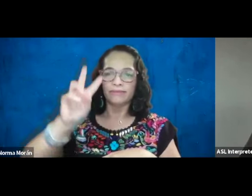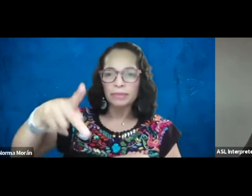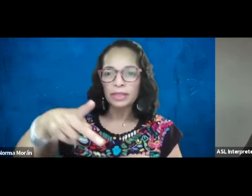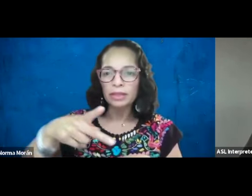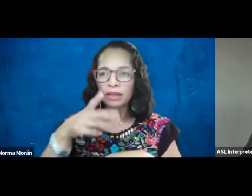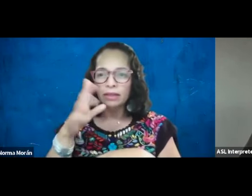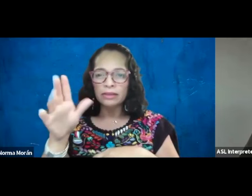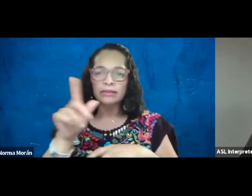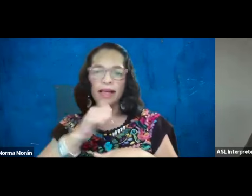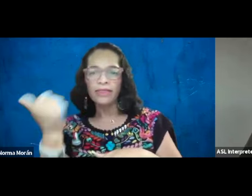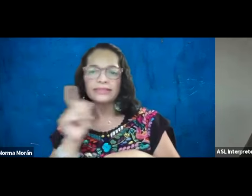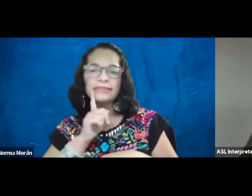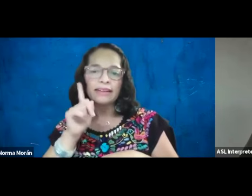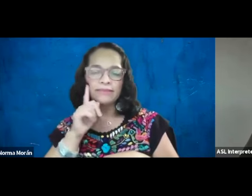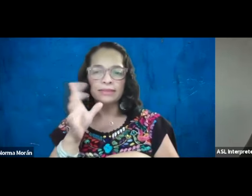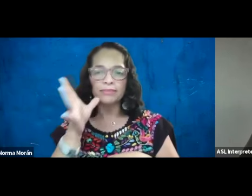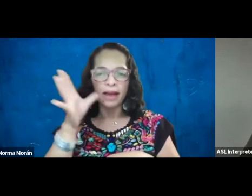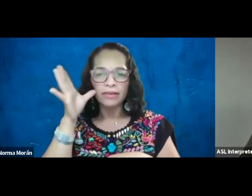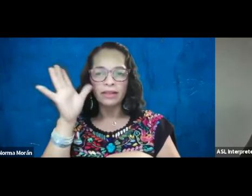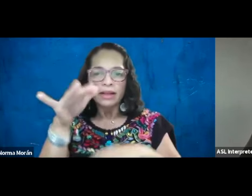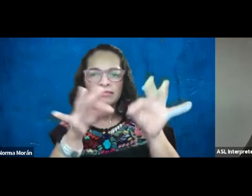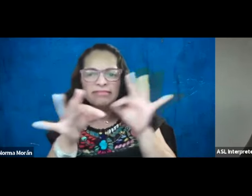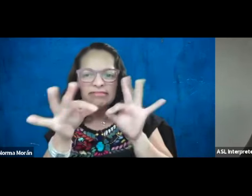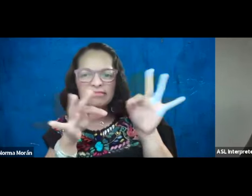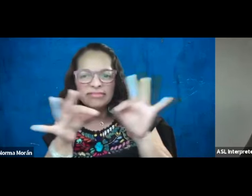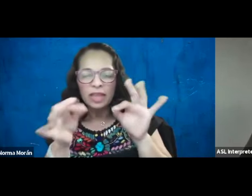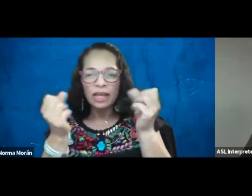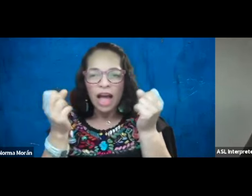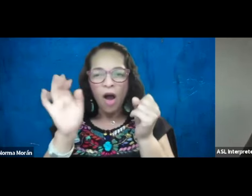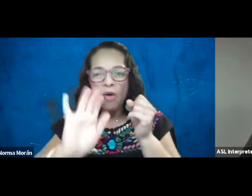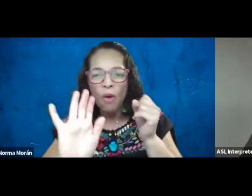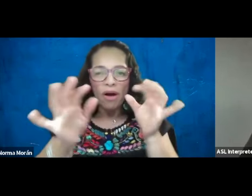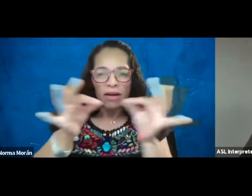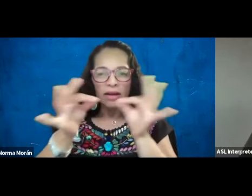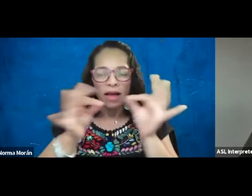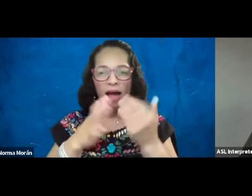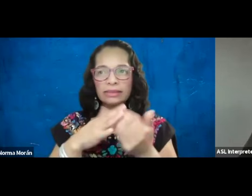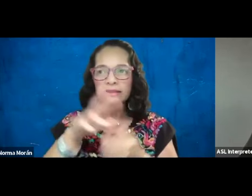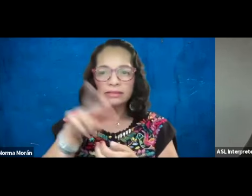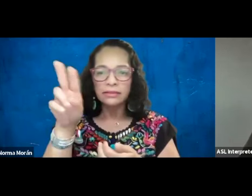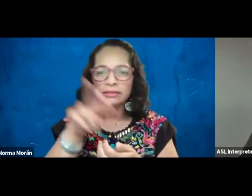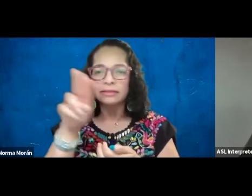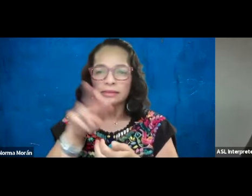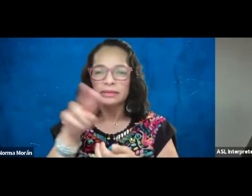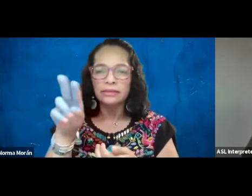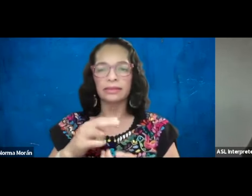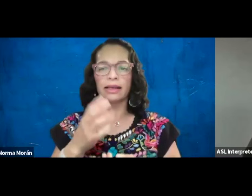I was able to FaceTime and speak with other deaf moms to be able to talk about what their experience